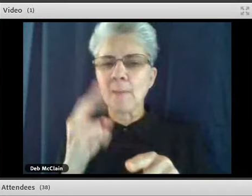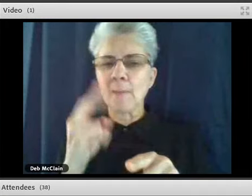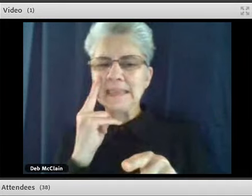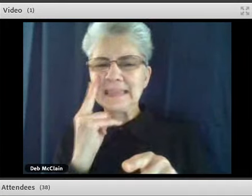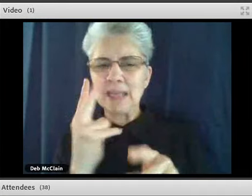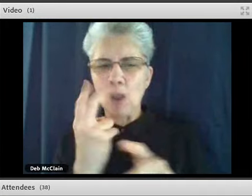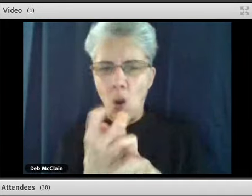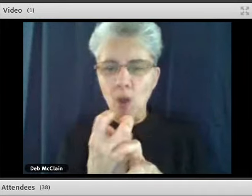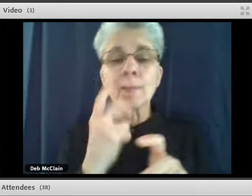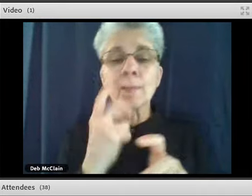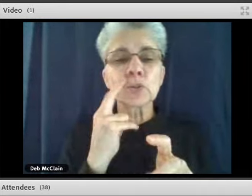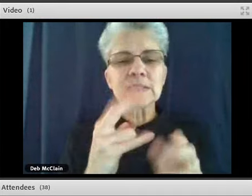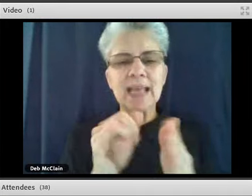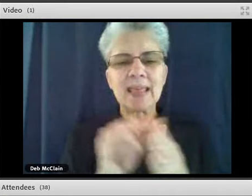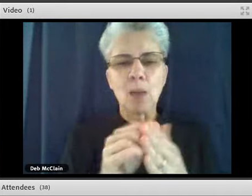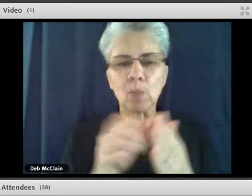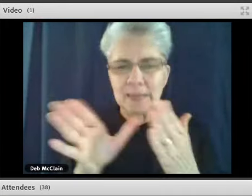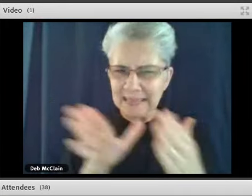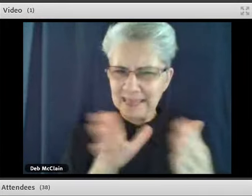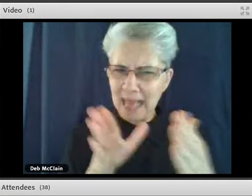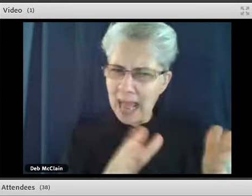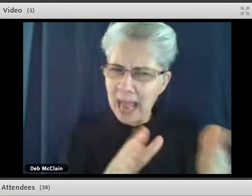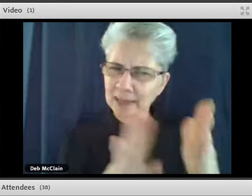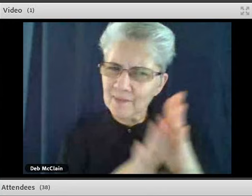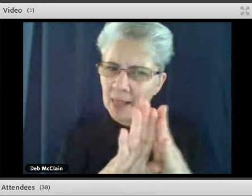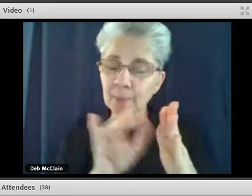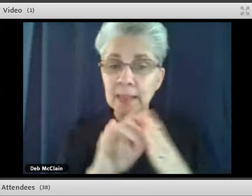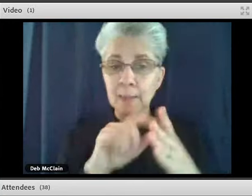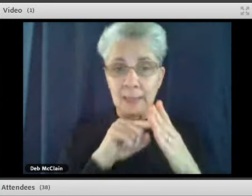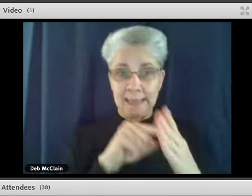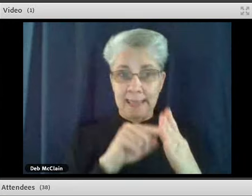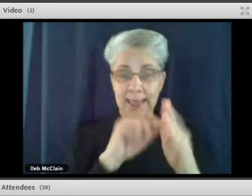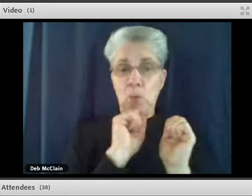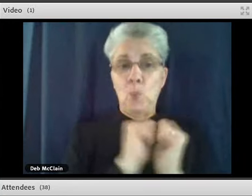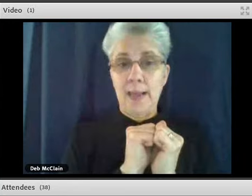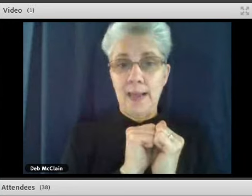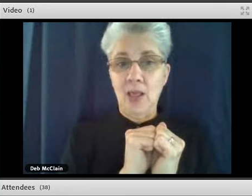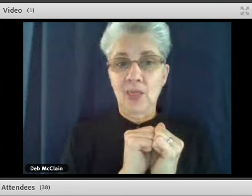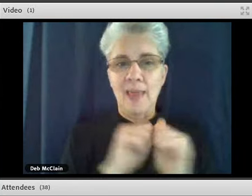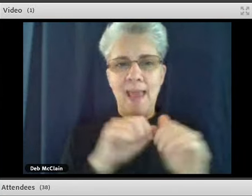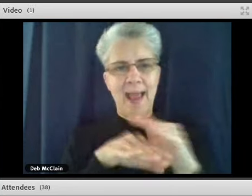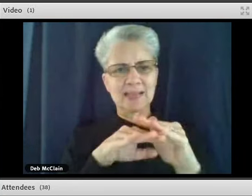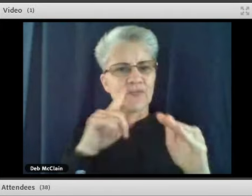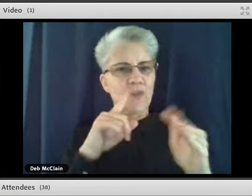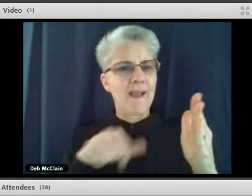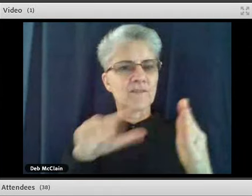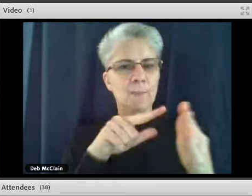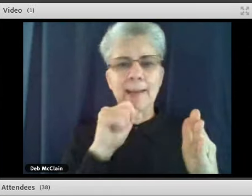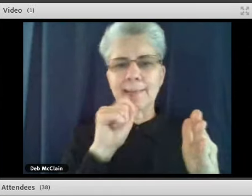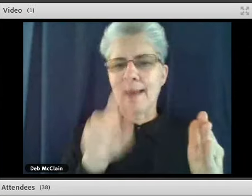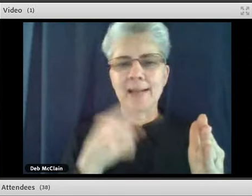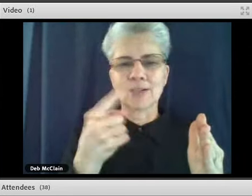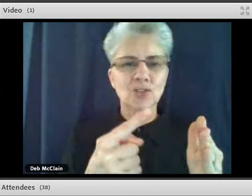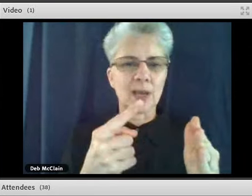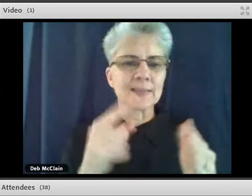So, you can see that this was designed in the beginning with access for everyone. Not just stairs, and they went back,